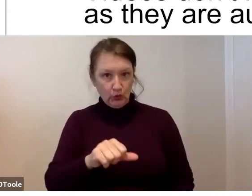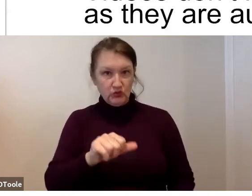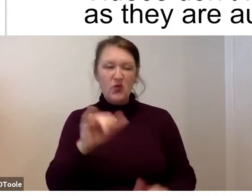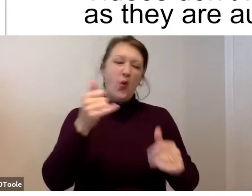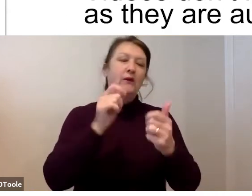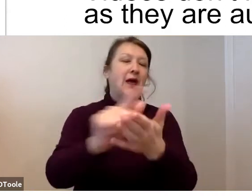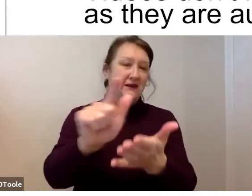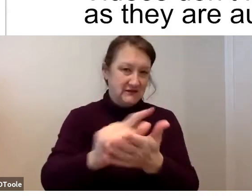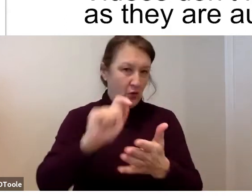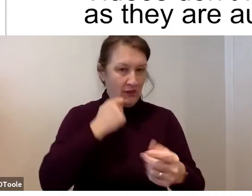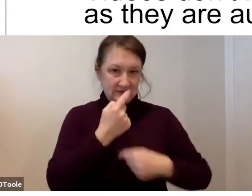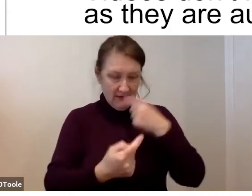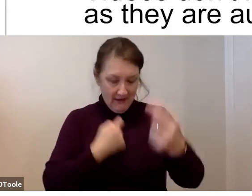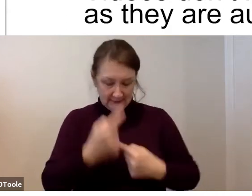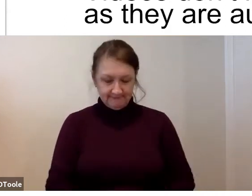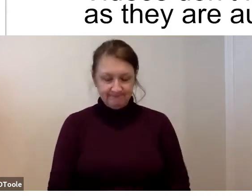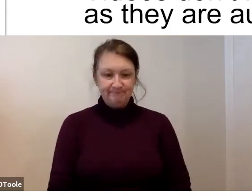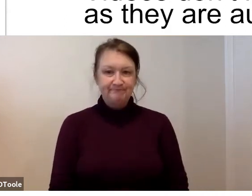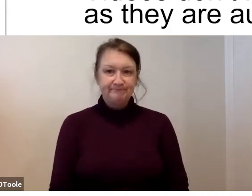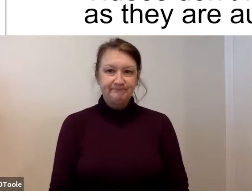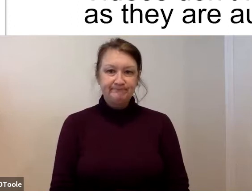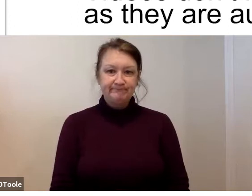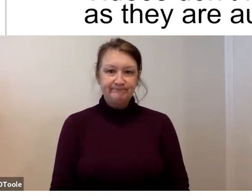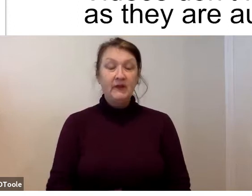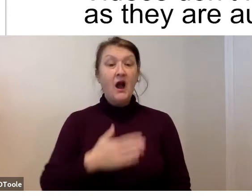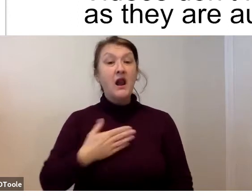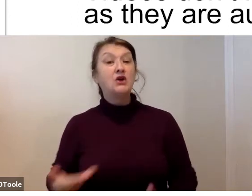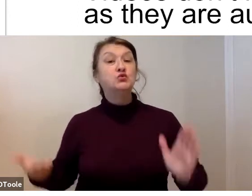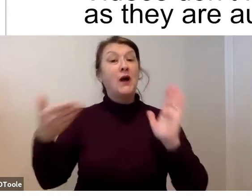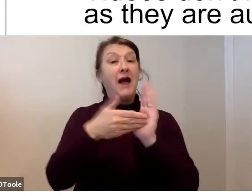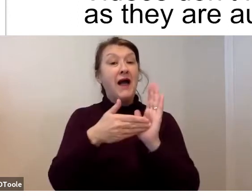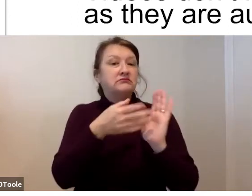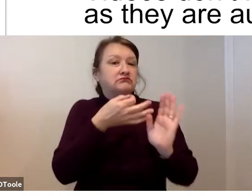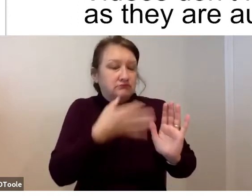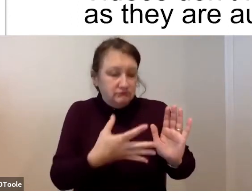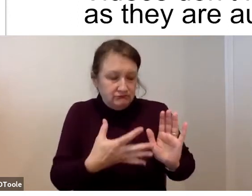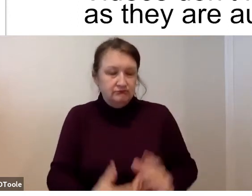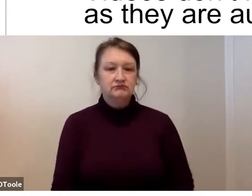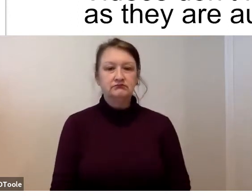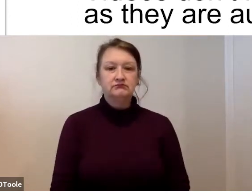One thing that I wanted to add briefly was on the final point